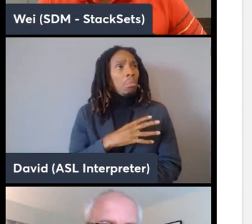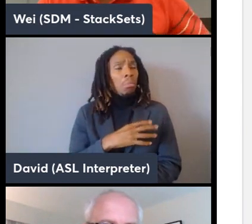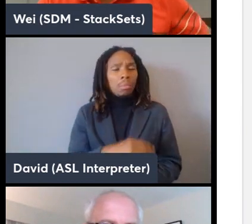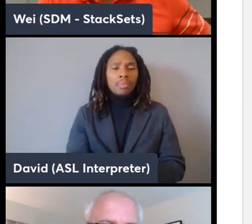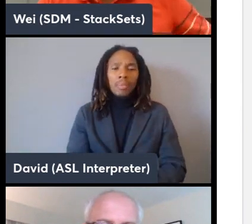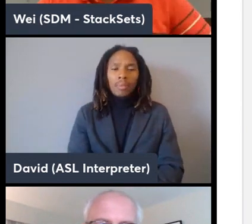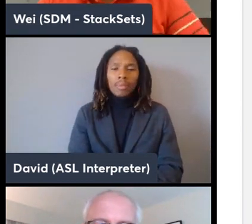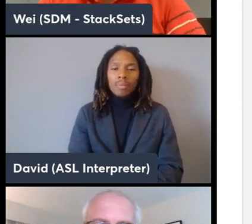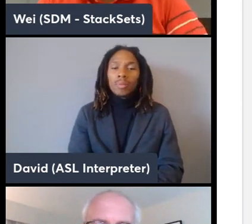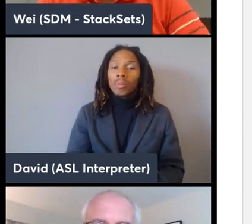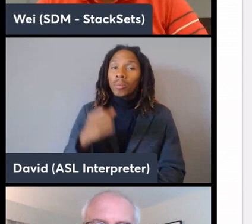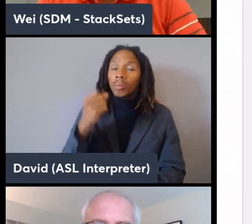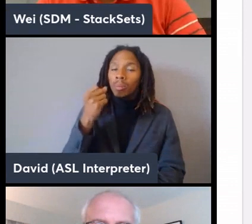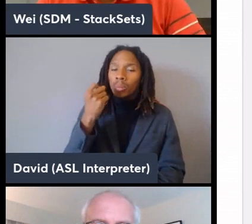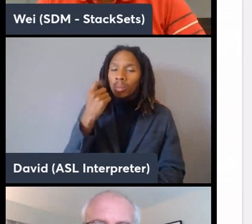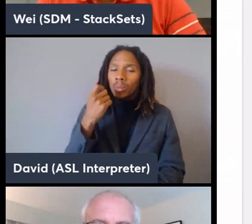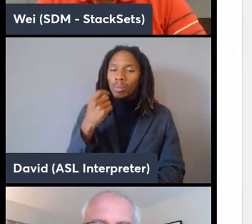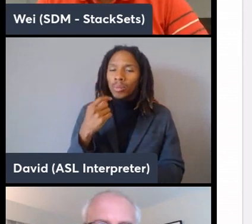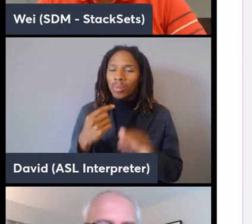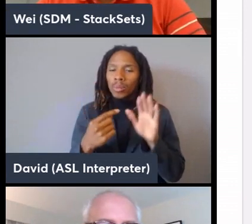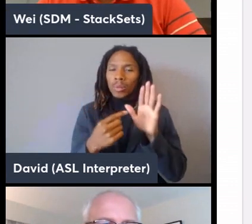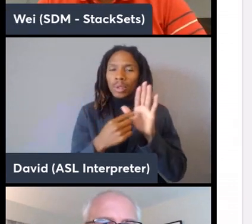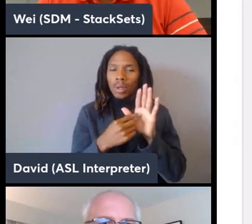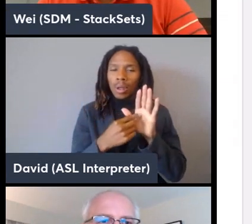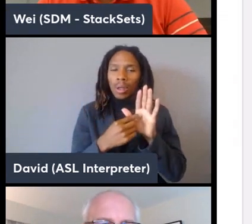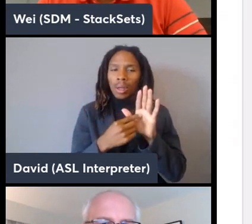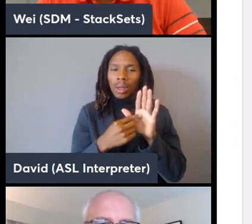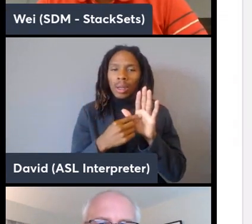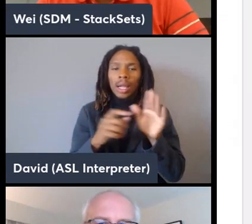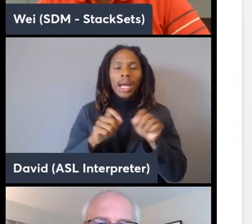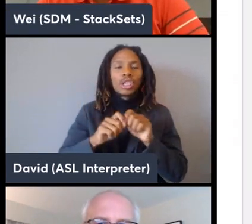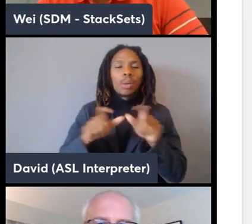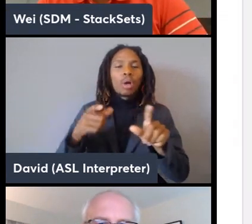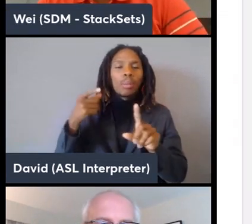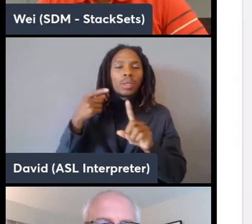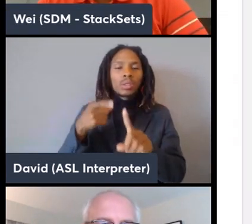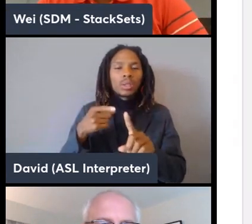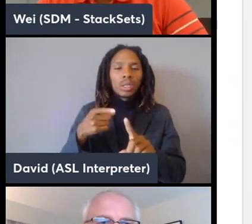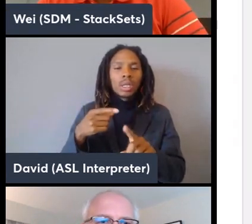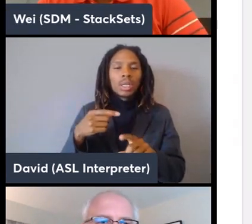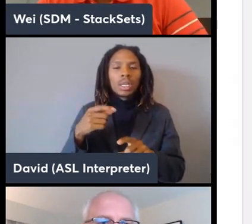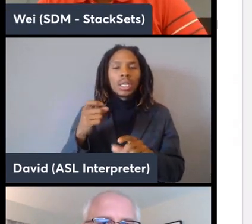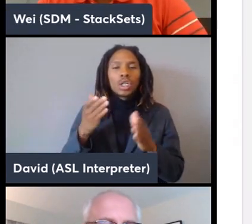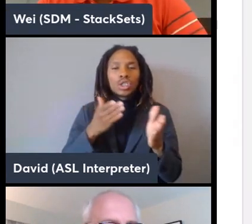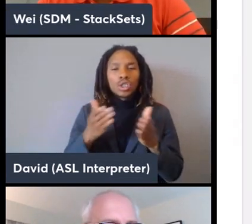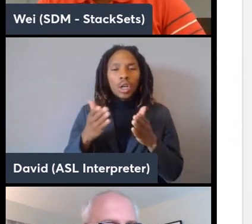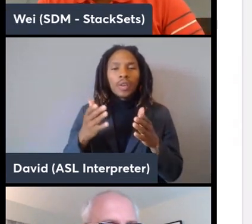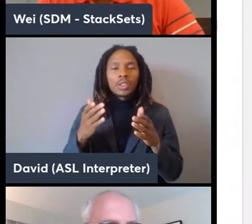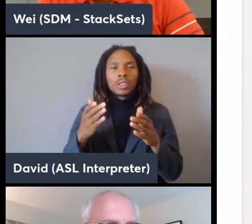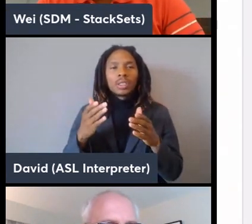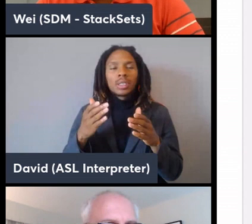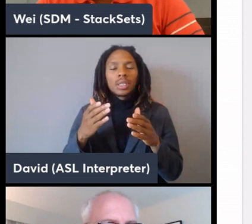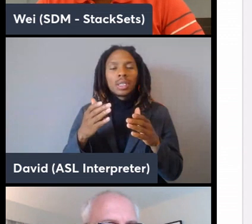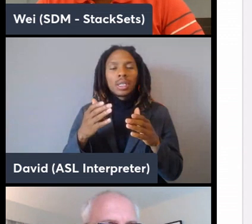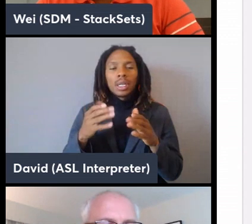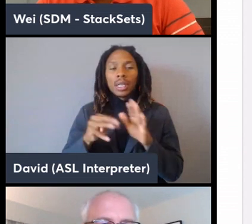And here we call it deployment targets. The in service management model, you can target either the route OU,